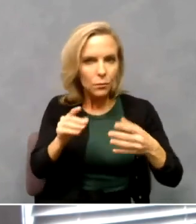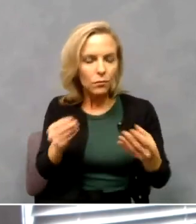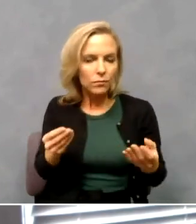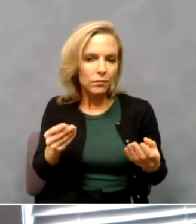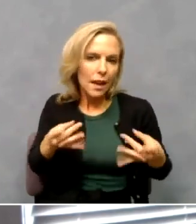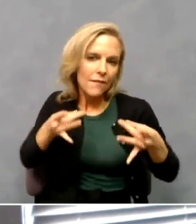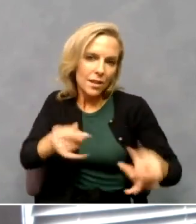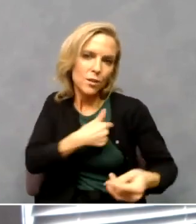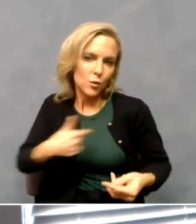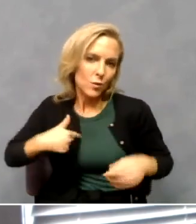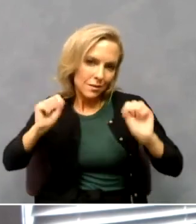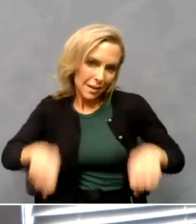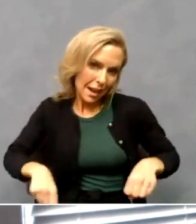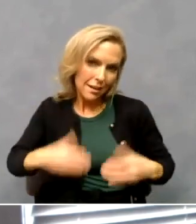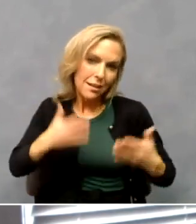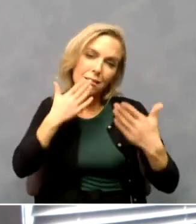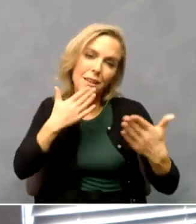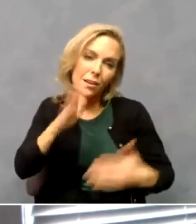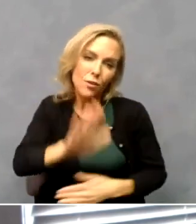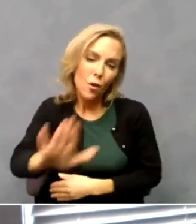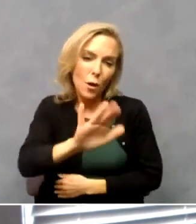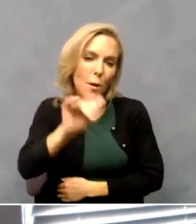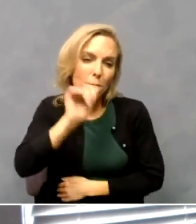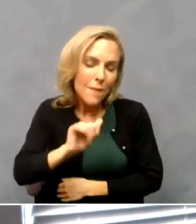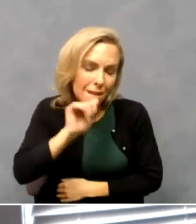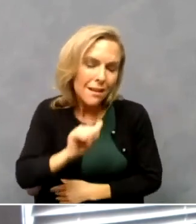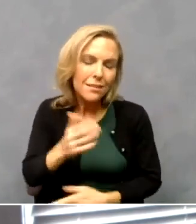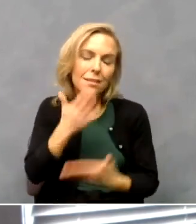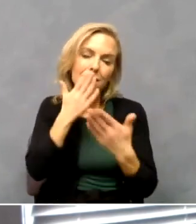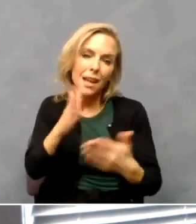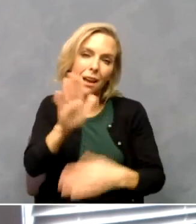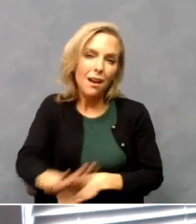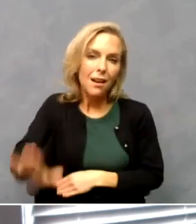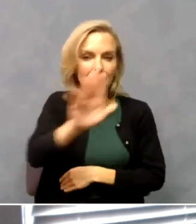patience and for all of Kentucky. Thank you for your own leadership and urging